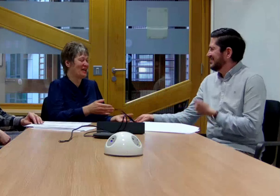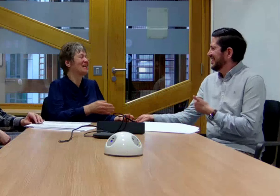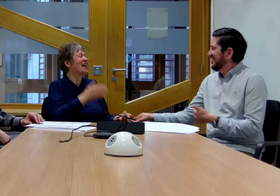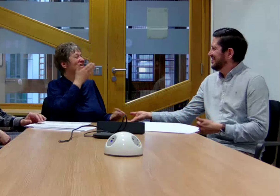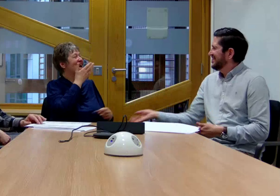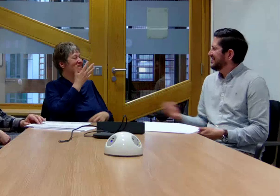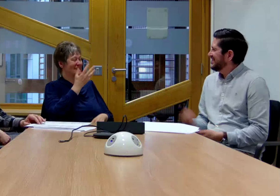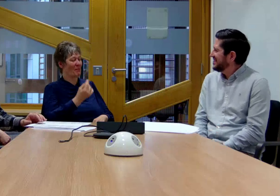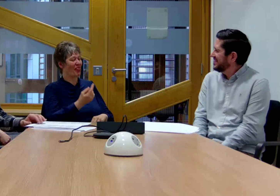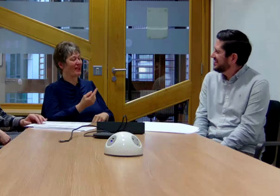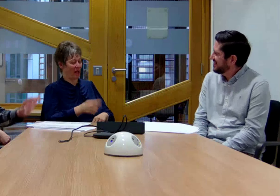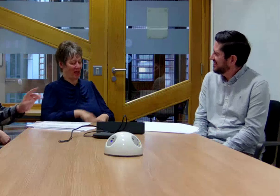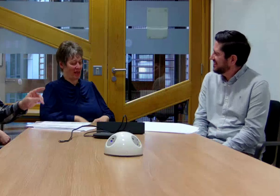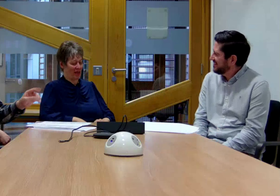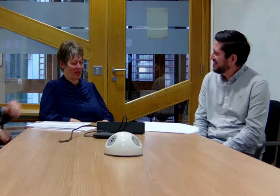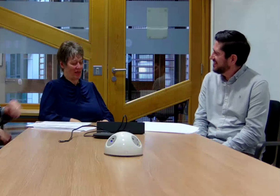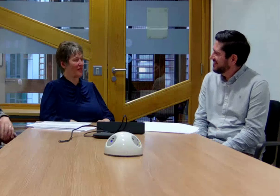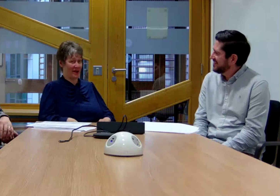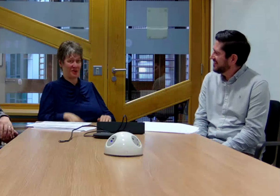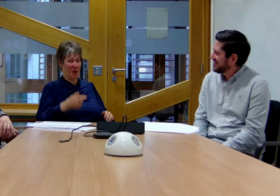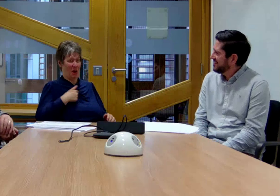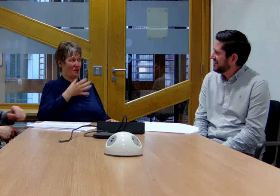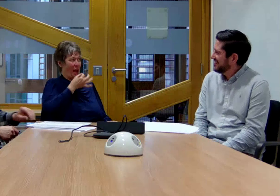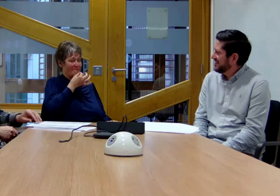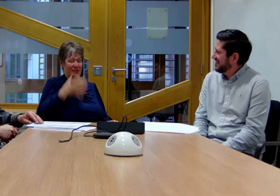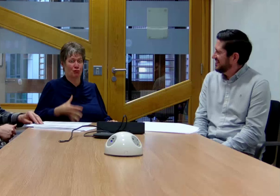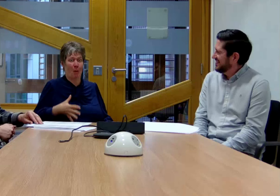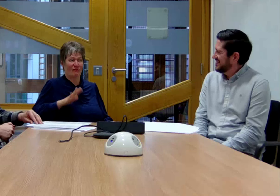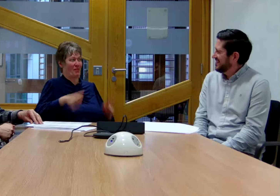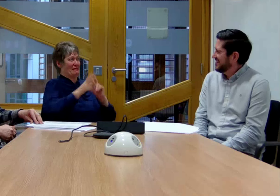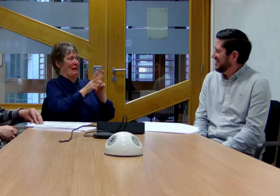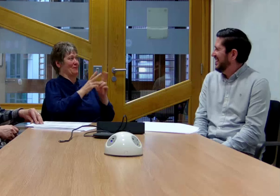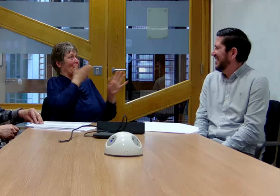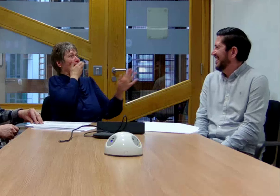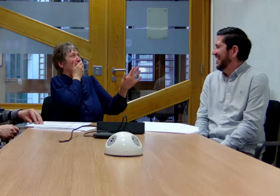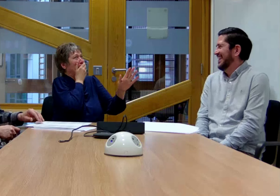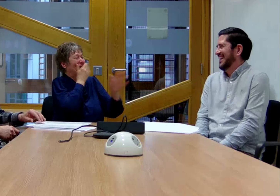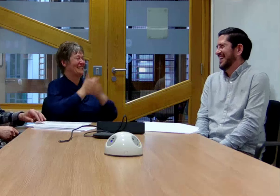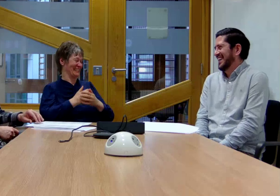Now this is something we touched on. A mike drop moment for Mags!